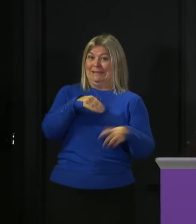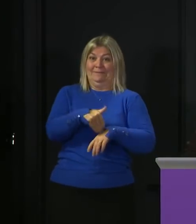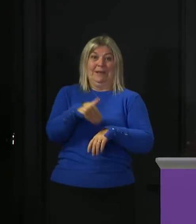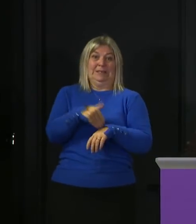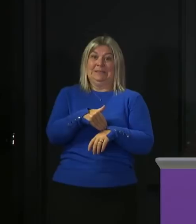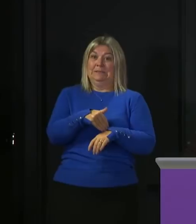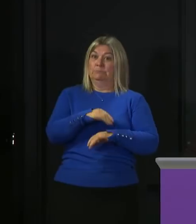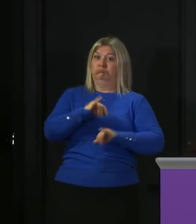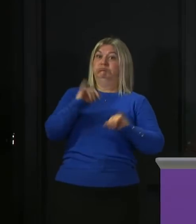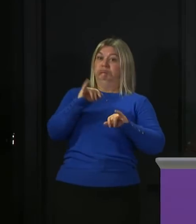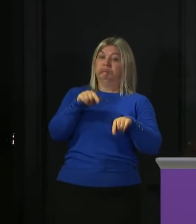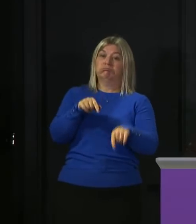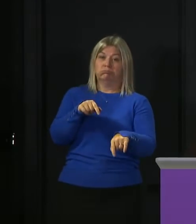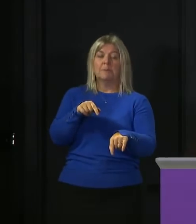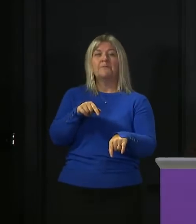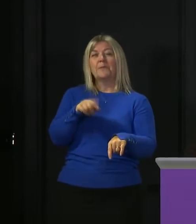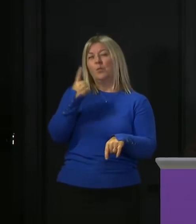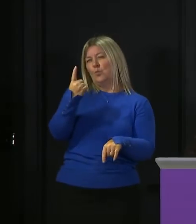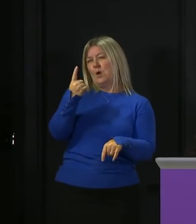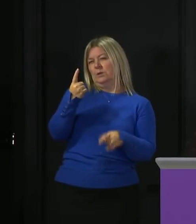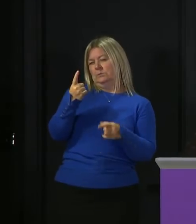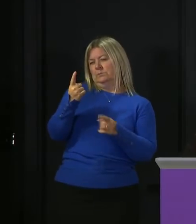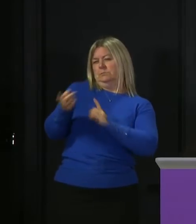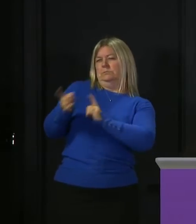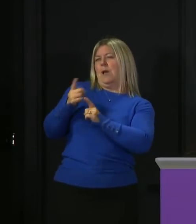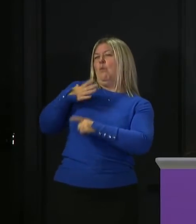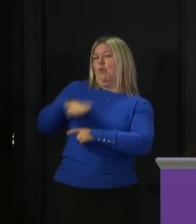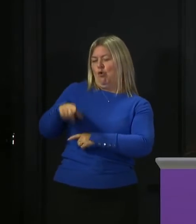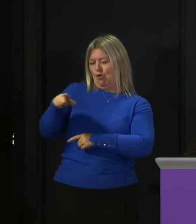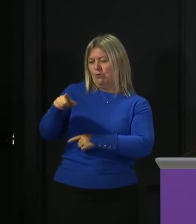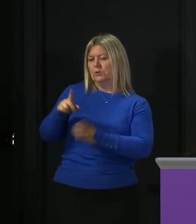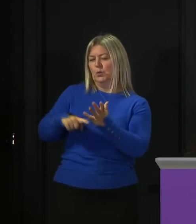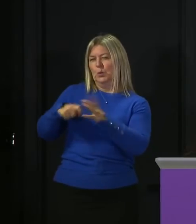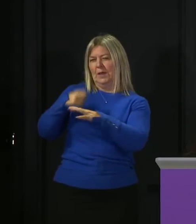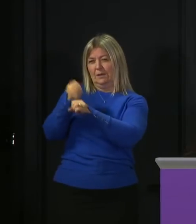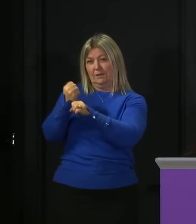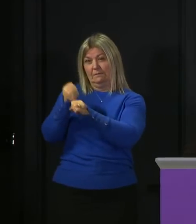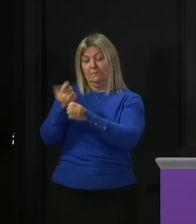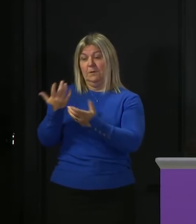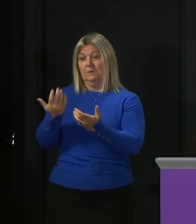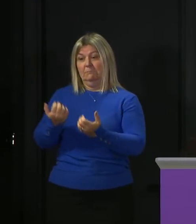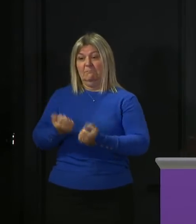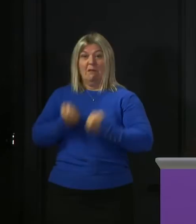keen to have with the UK Government is how the devolved administrations, either acting together